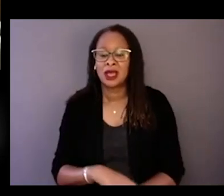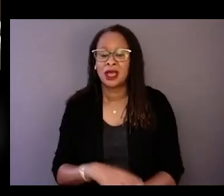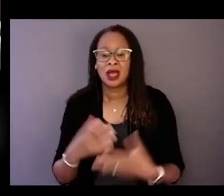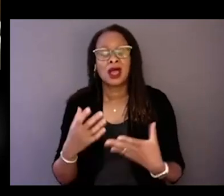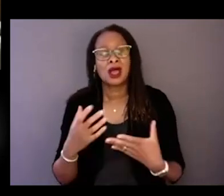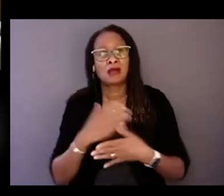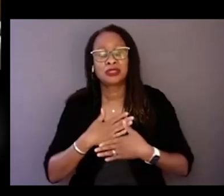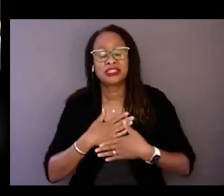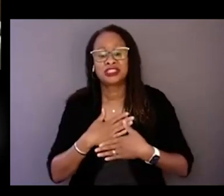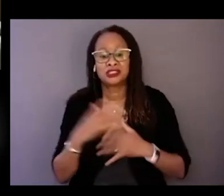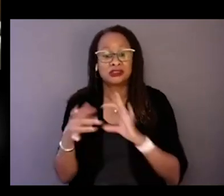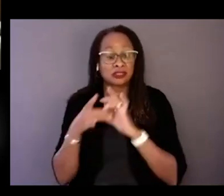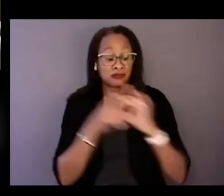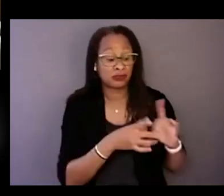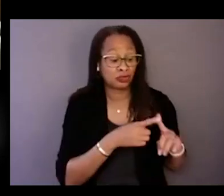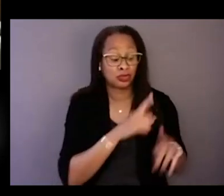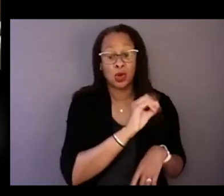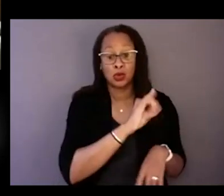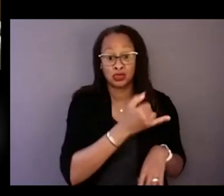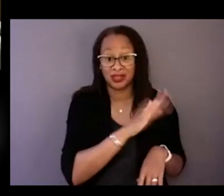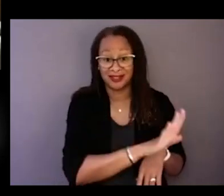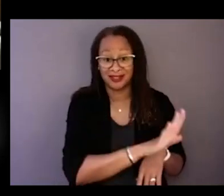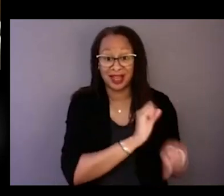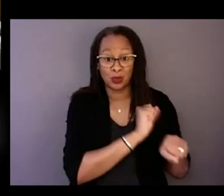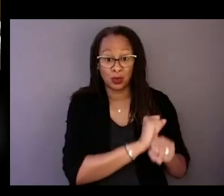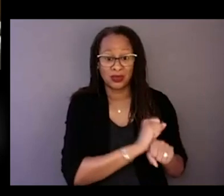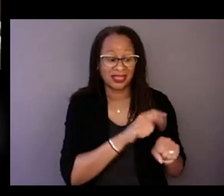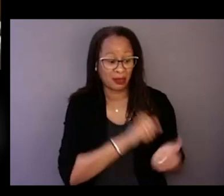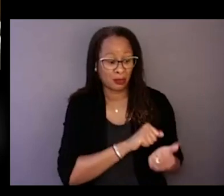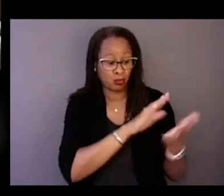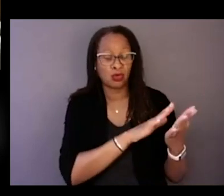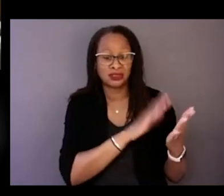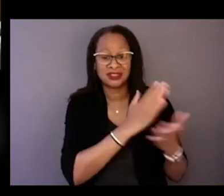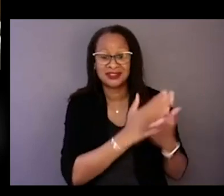to O.J.: Made in America work, which approached its subject matter with scale